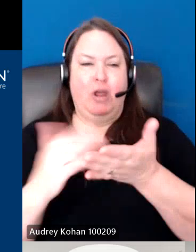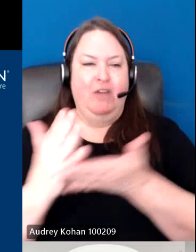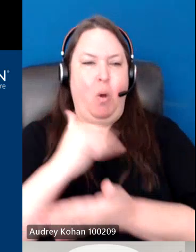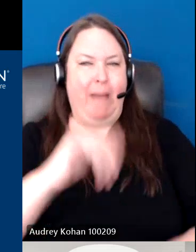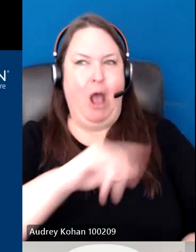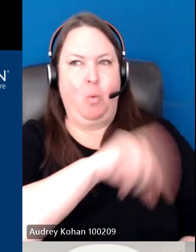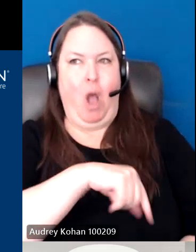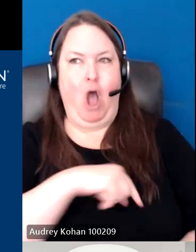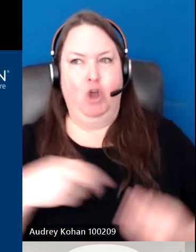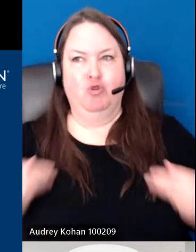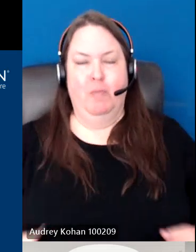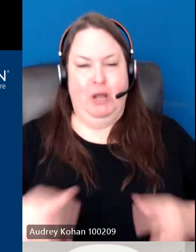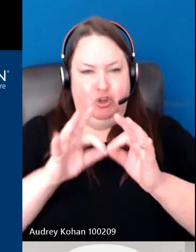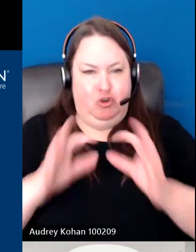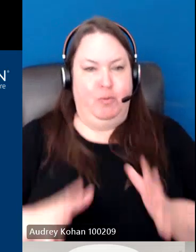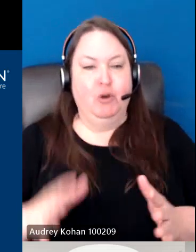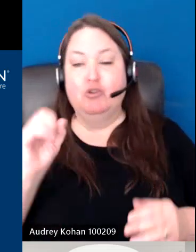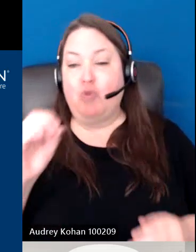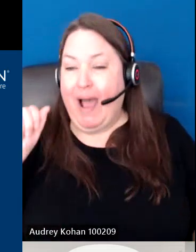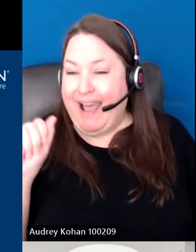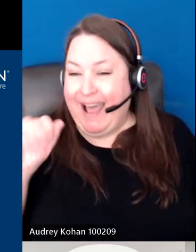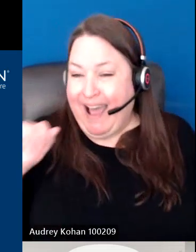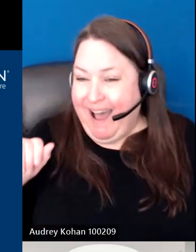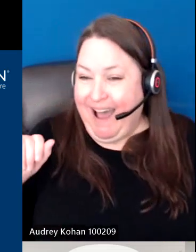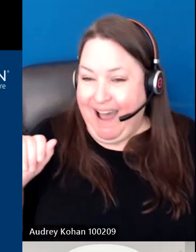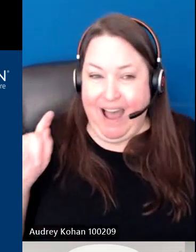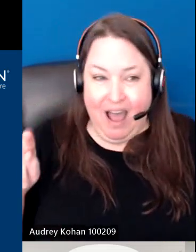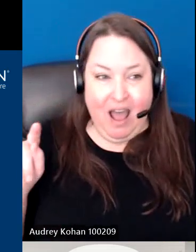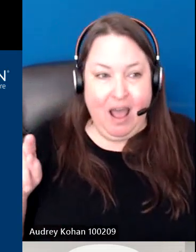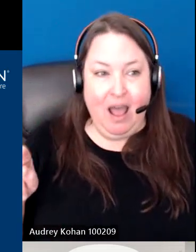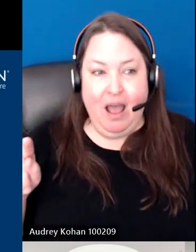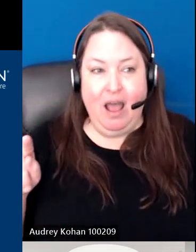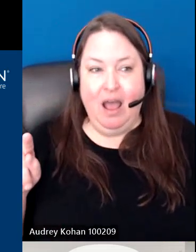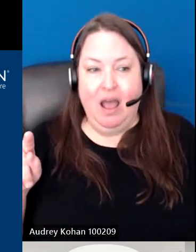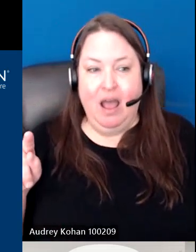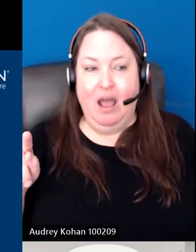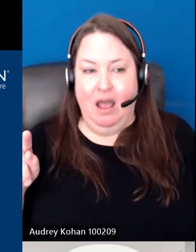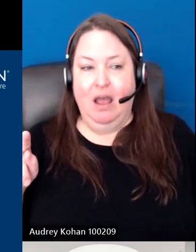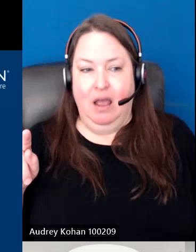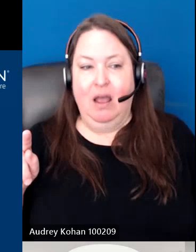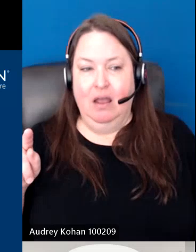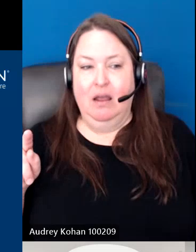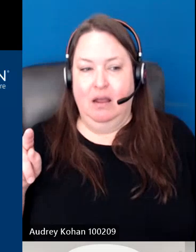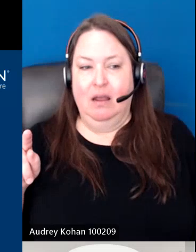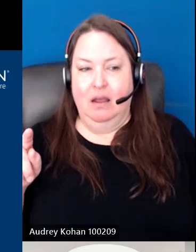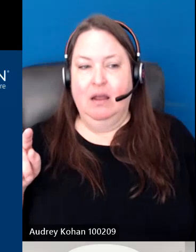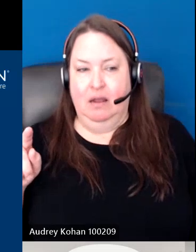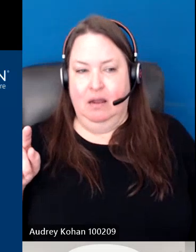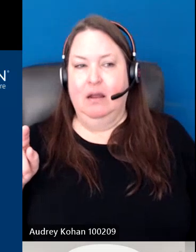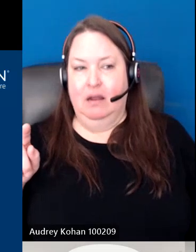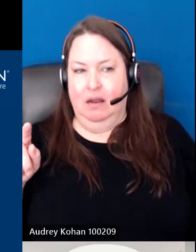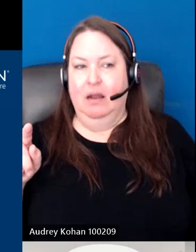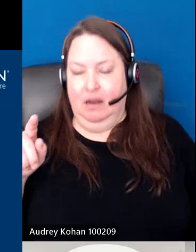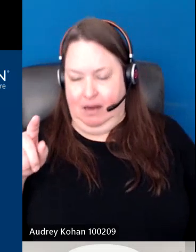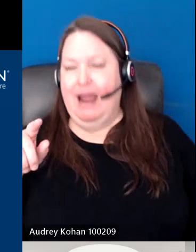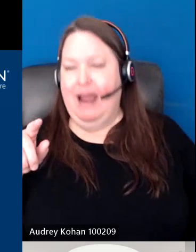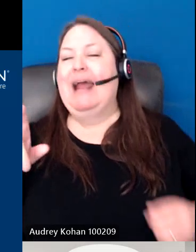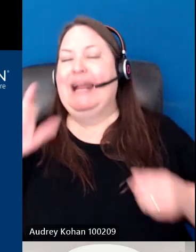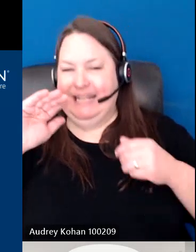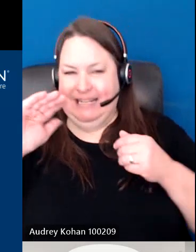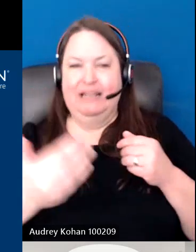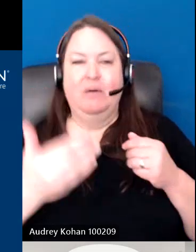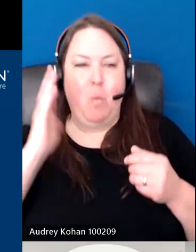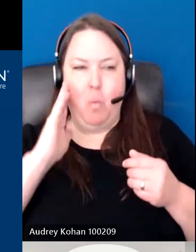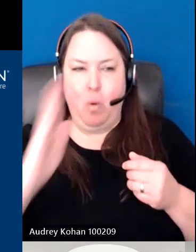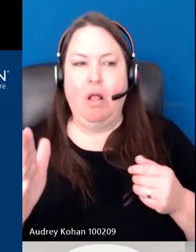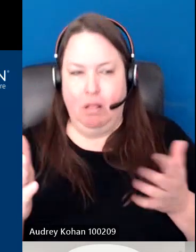translator and so the AI Revolution that we're all watching unfold it seems to me is going to bring